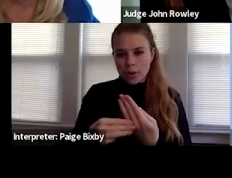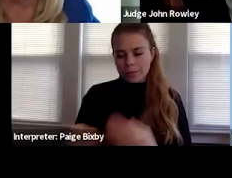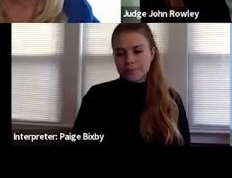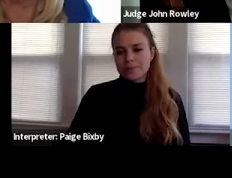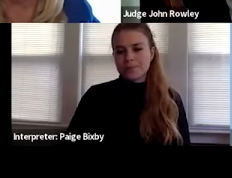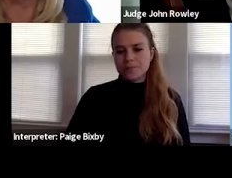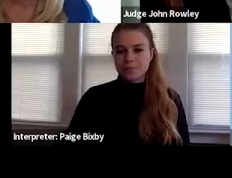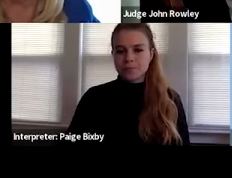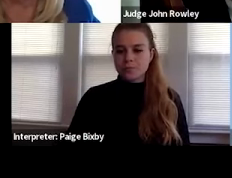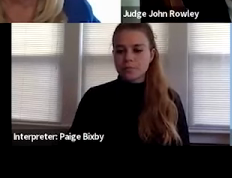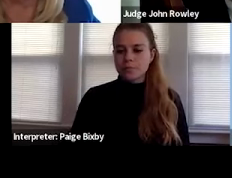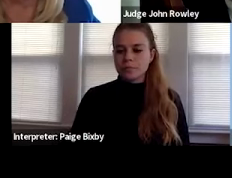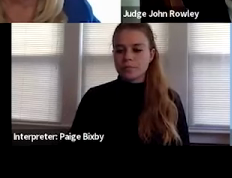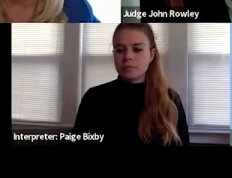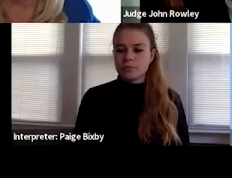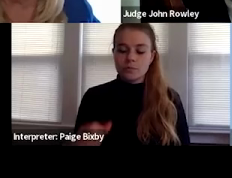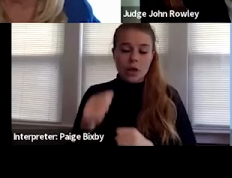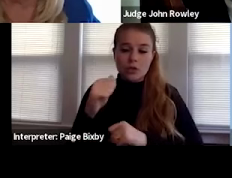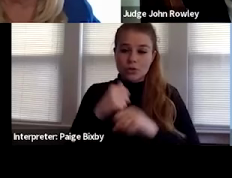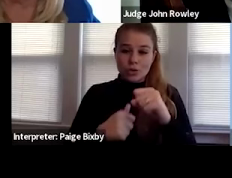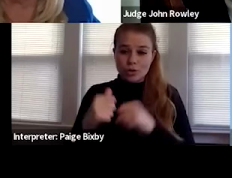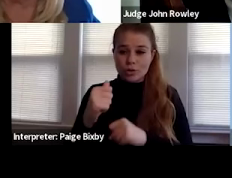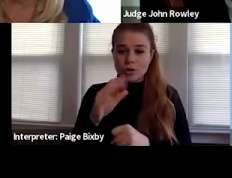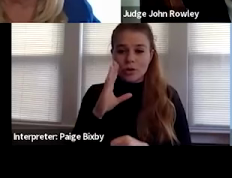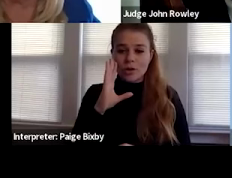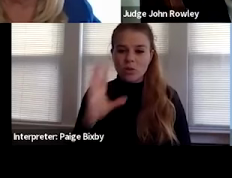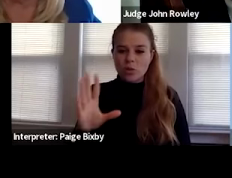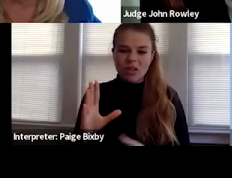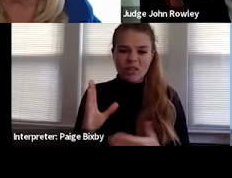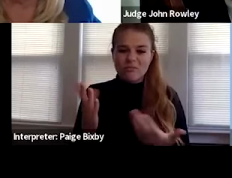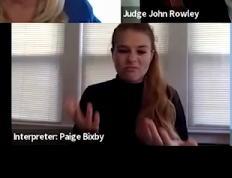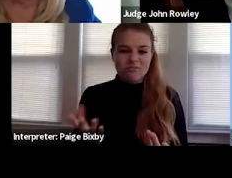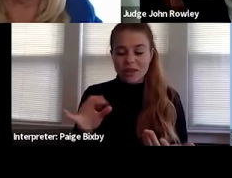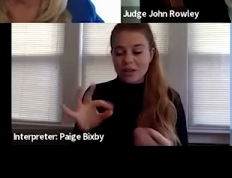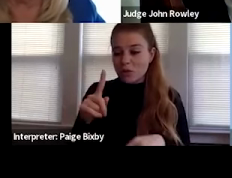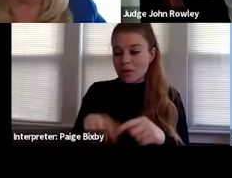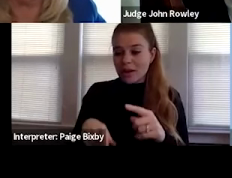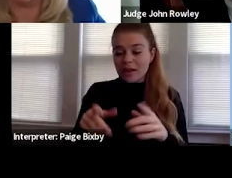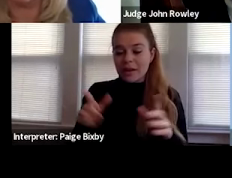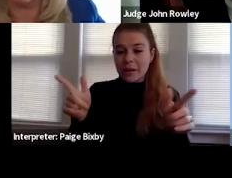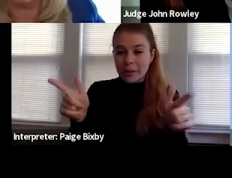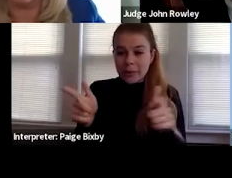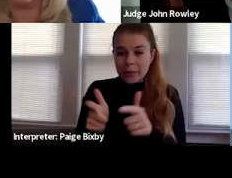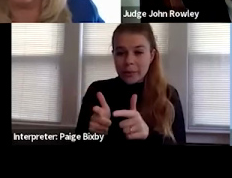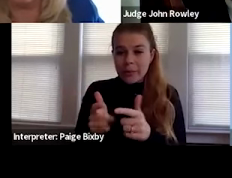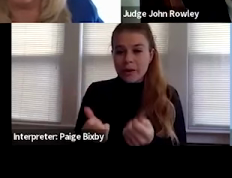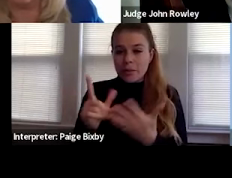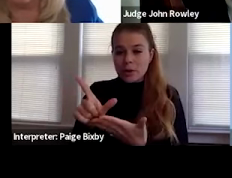And structurally, it's gonna be a loser if you can't narrow down the number of attorneys that you have to convince.